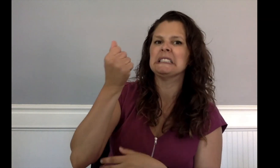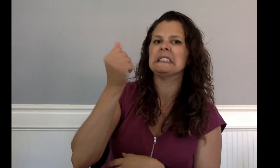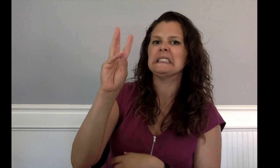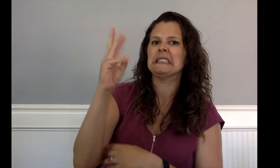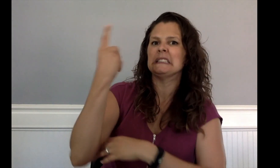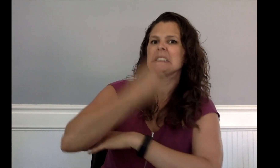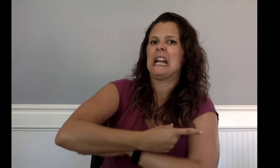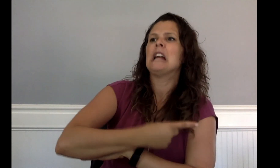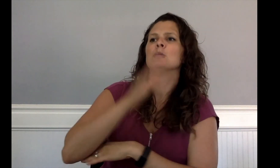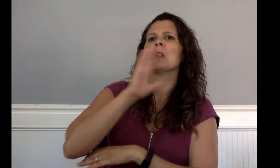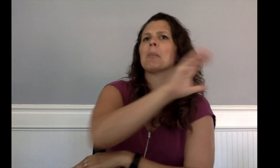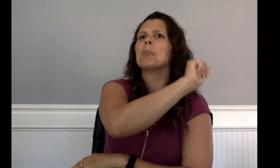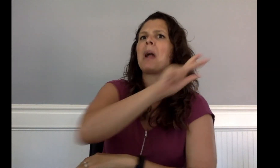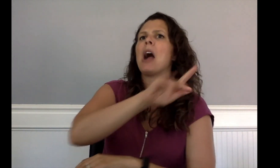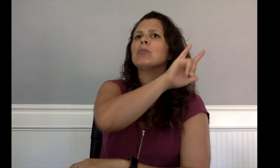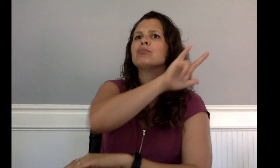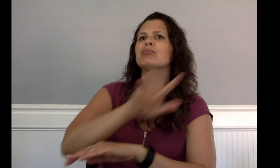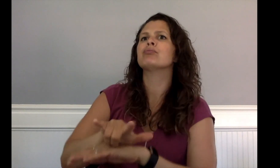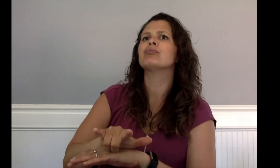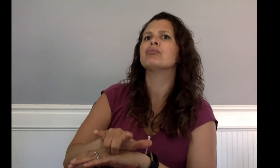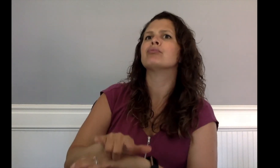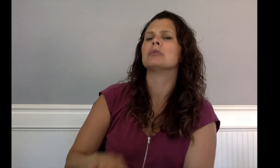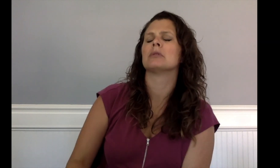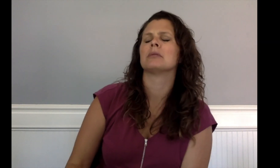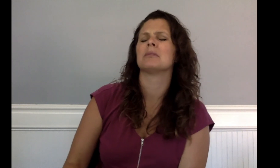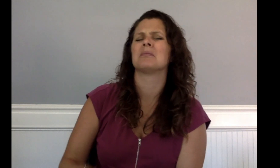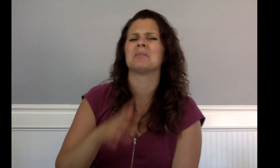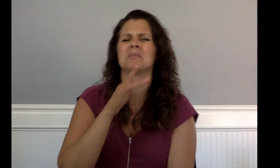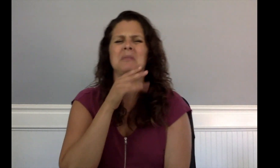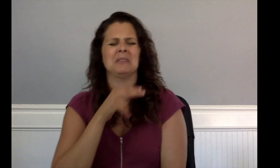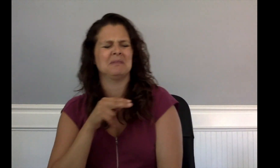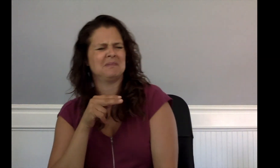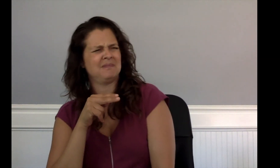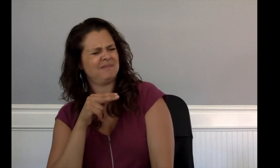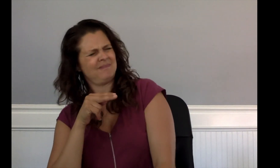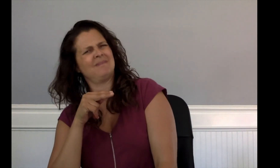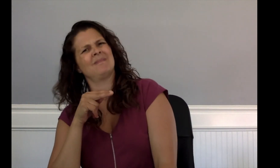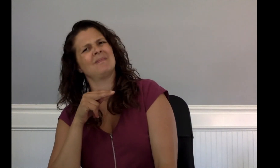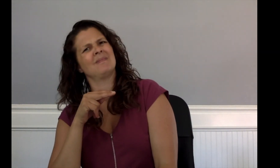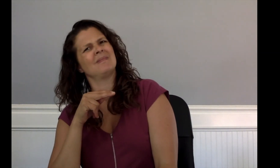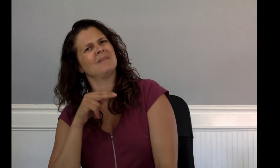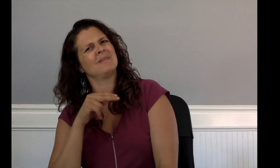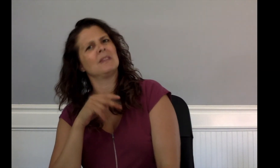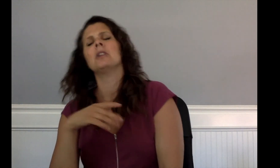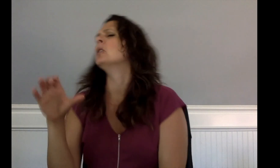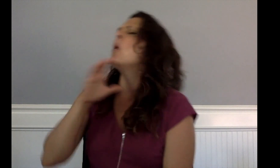to sixteen more days.” Mrs. Castle’s brow furrowed,